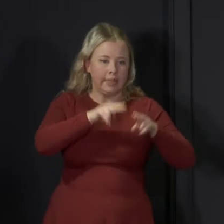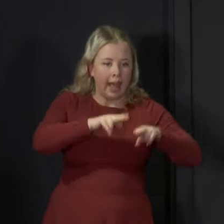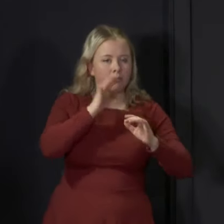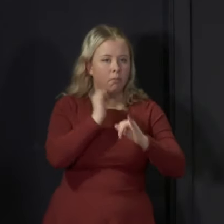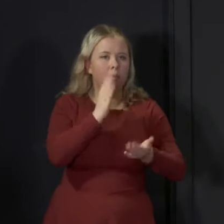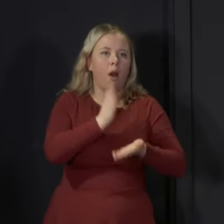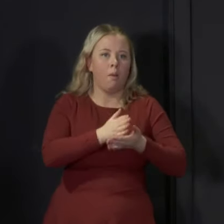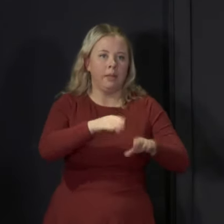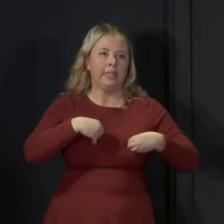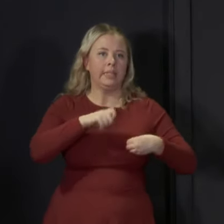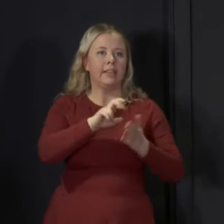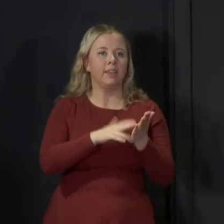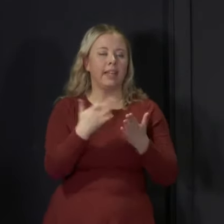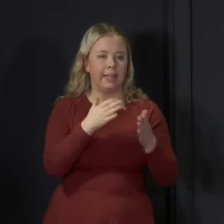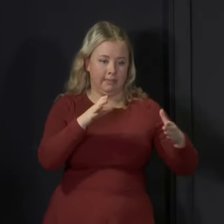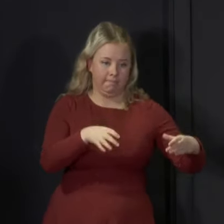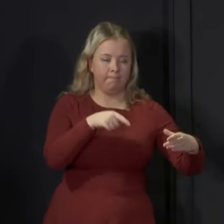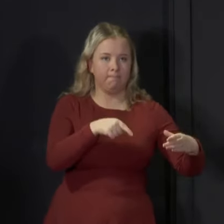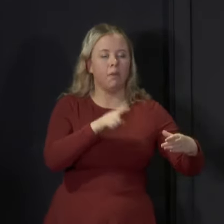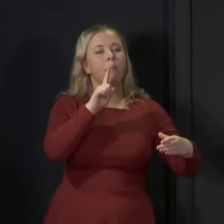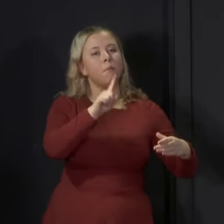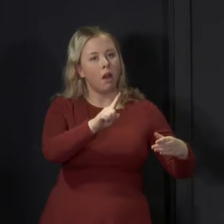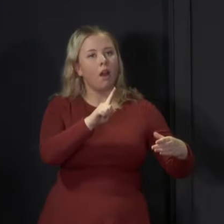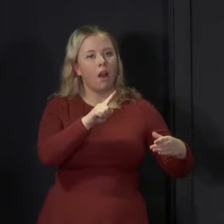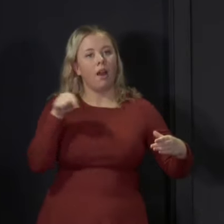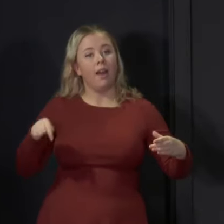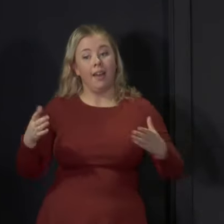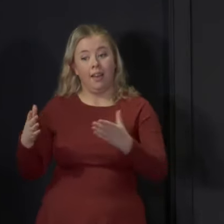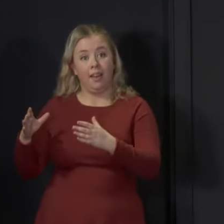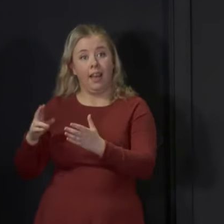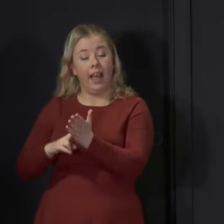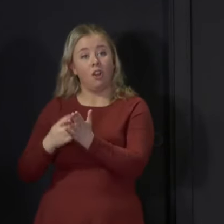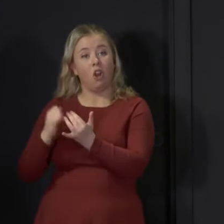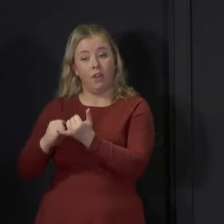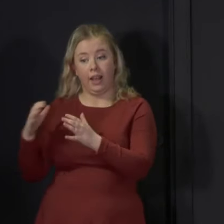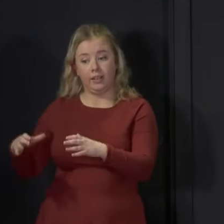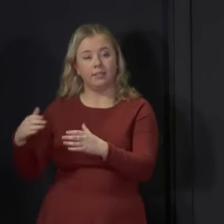for the virus. However, today's report shows that by Sunday, the total number of registered deaths linked